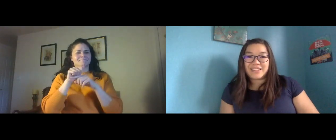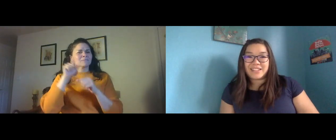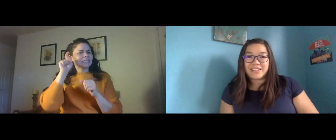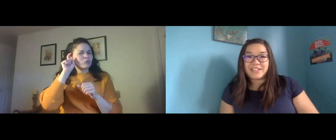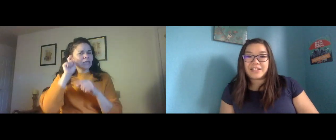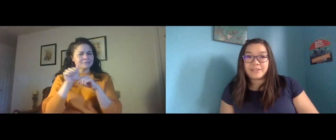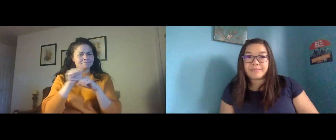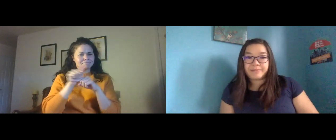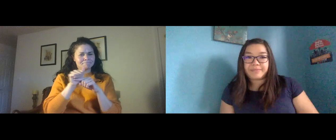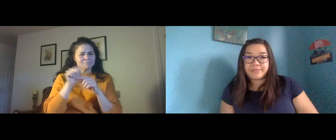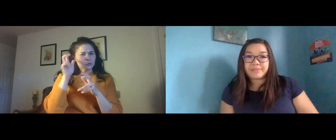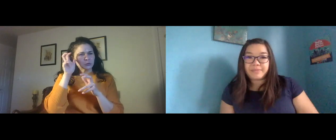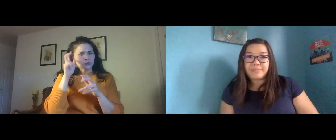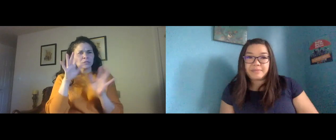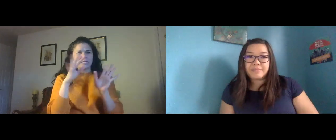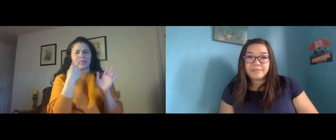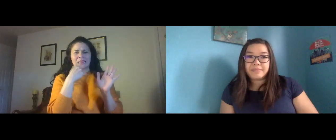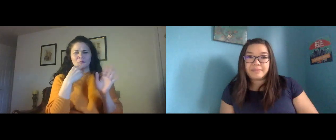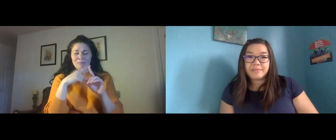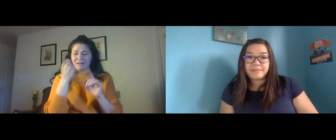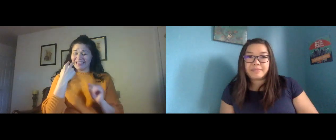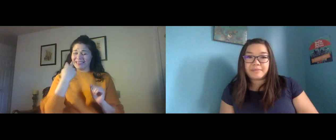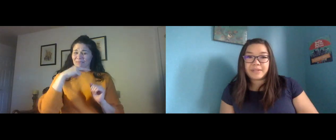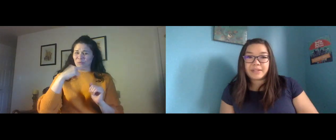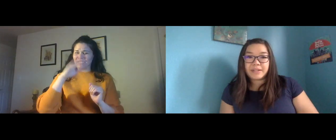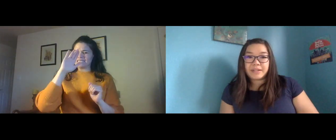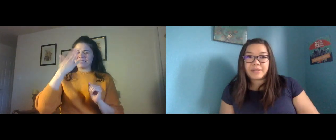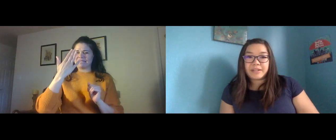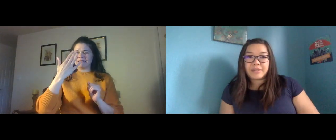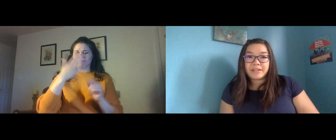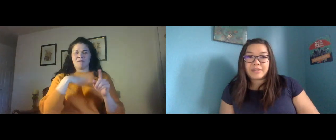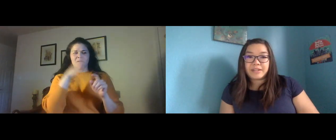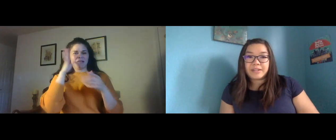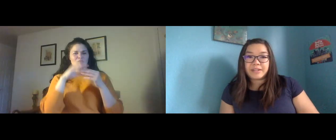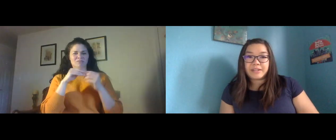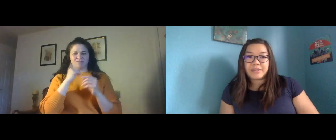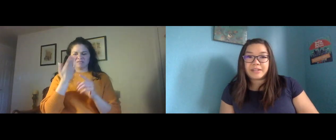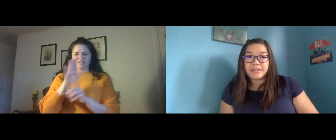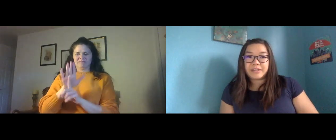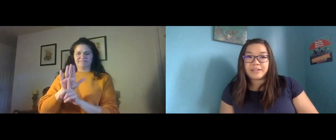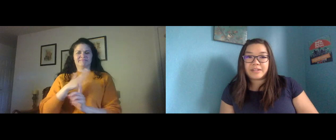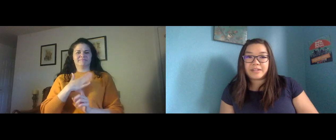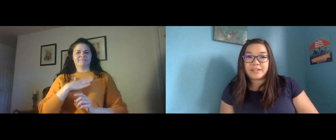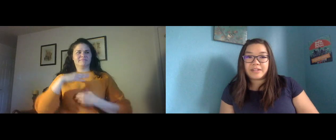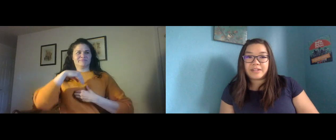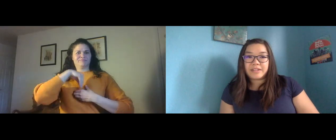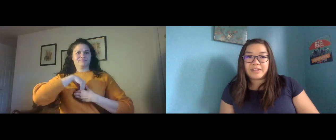and they also fitted me with hearing aids and I spent time learning how to use them to help support lipreading efforts. With lipreading, my mom mentioned it seemed